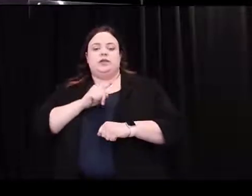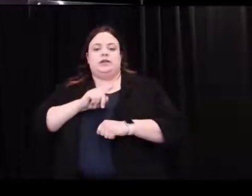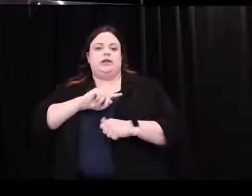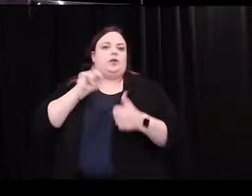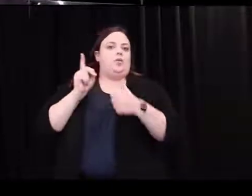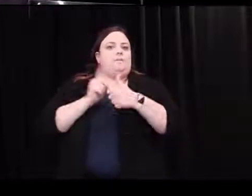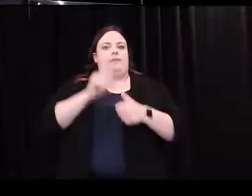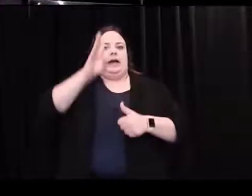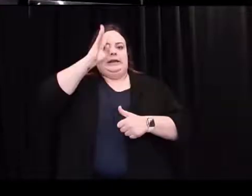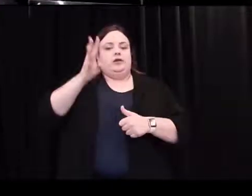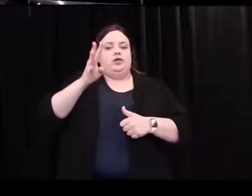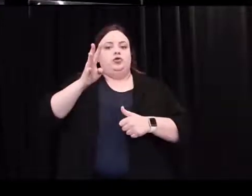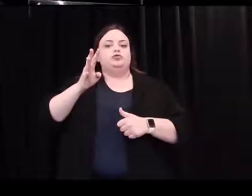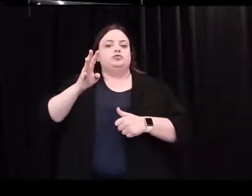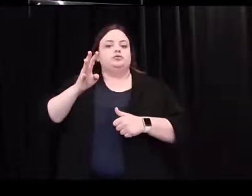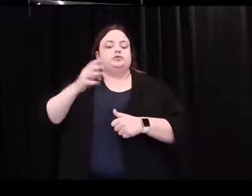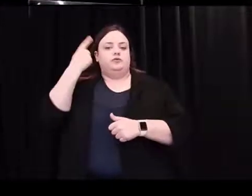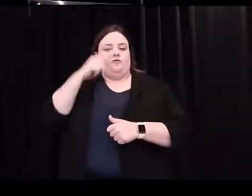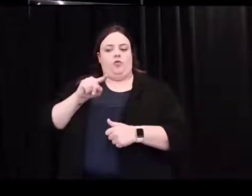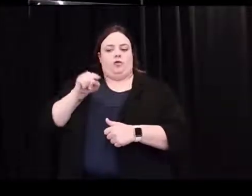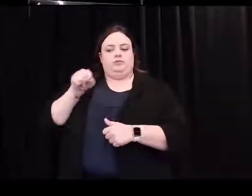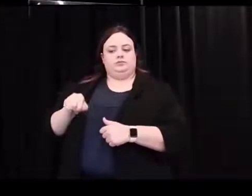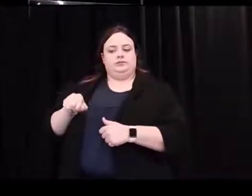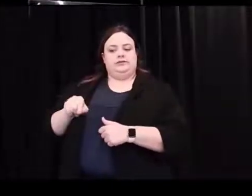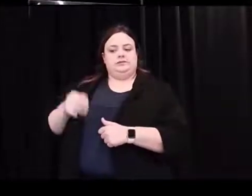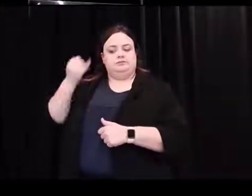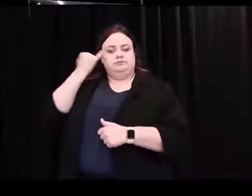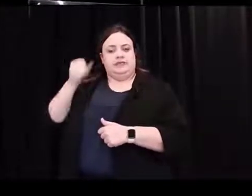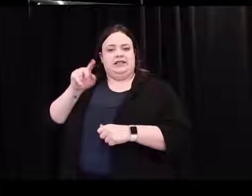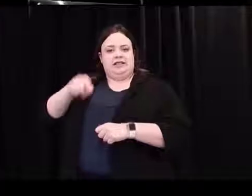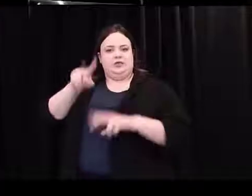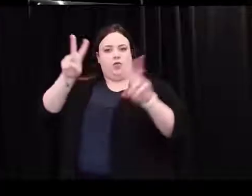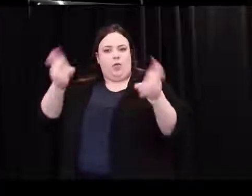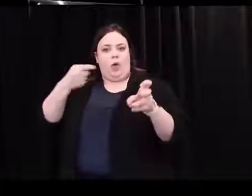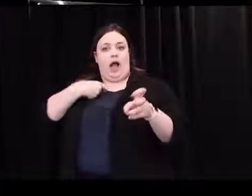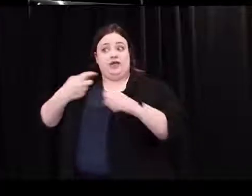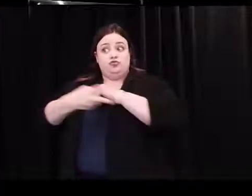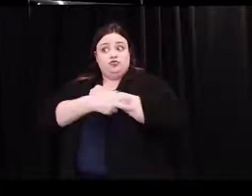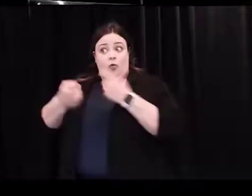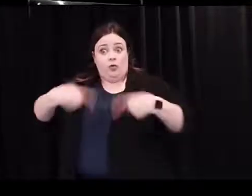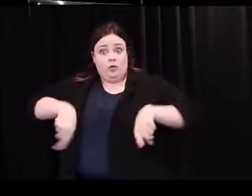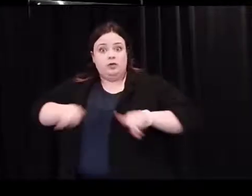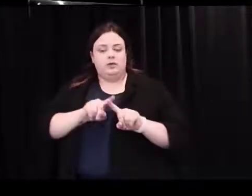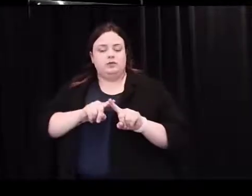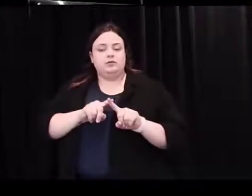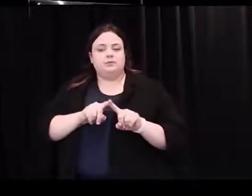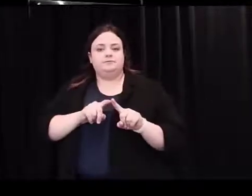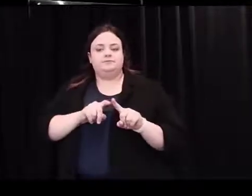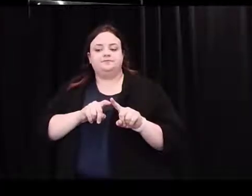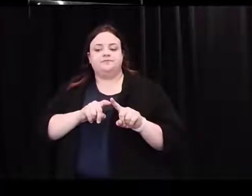particular was one of the big pioneers of it. And this quote I stole from them is on the principle